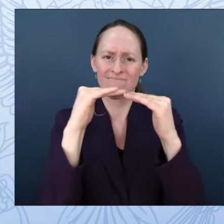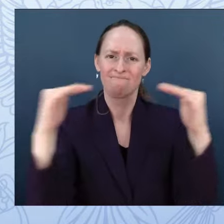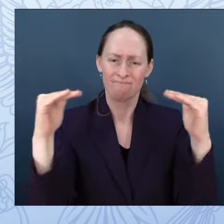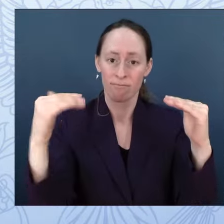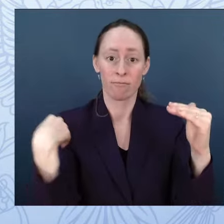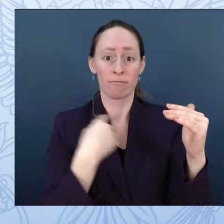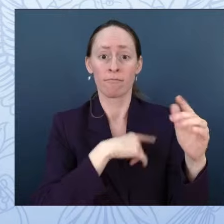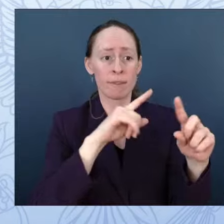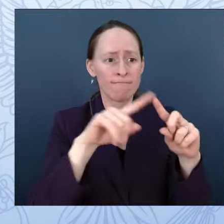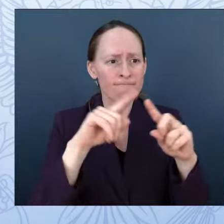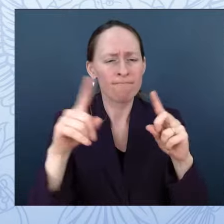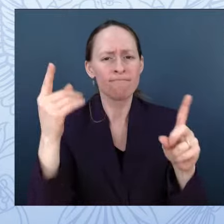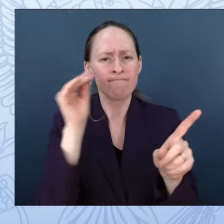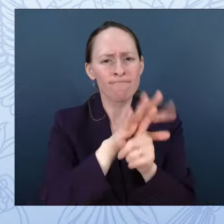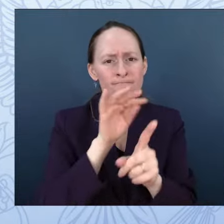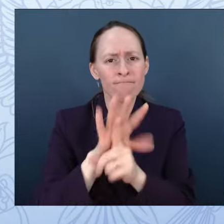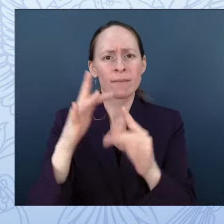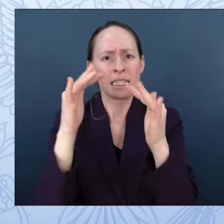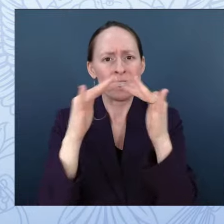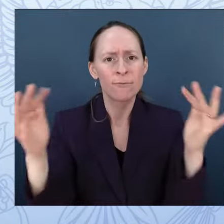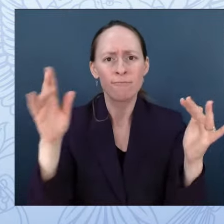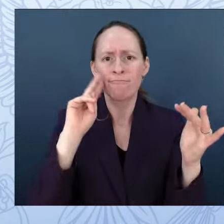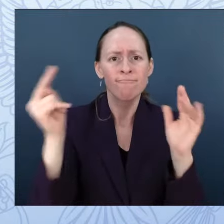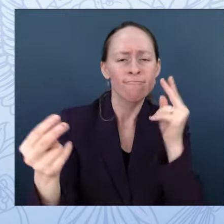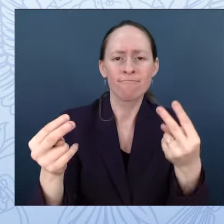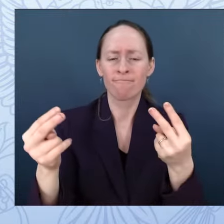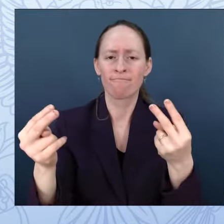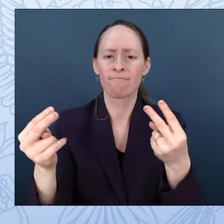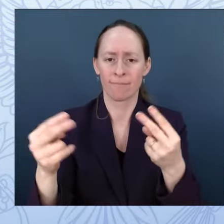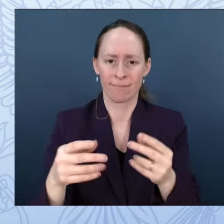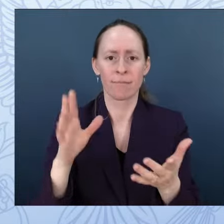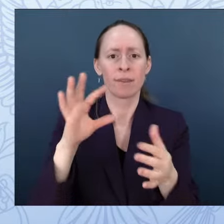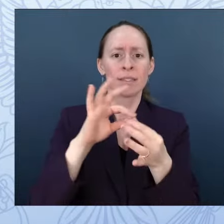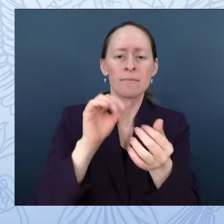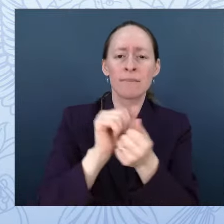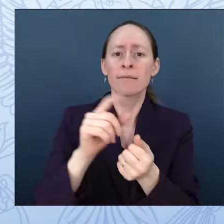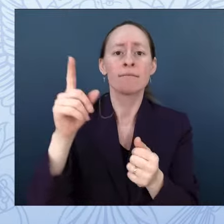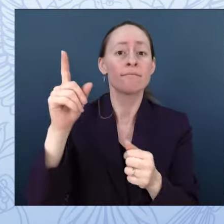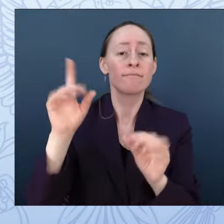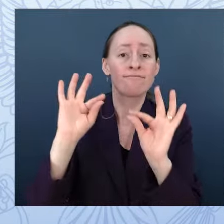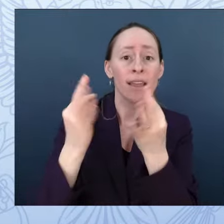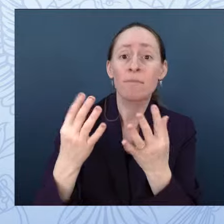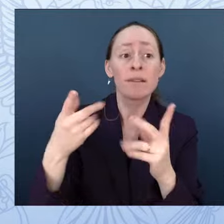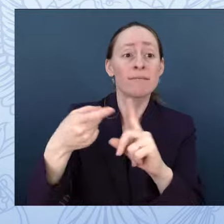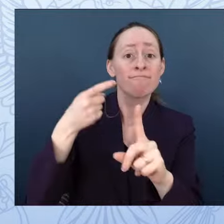to address a lack of racial and ethnic diversity as well. It's really the pleasure to be here. And, we are grateful for the support.